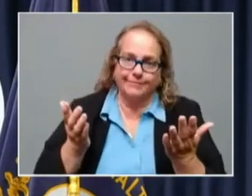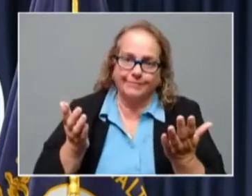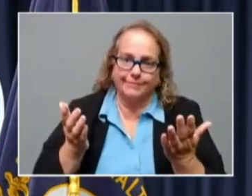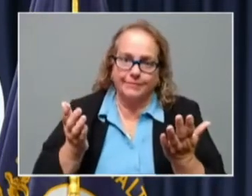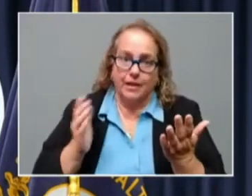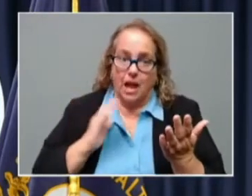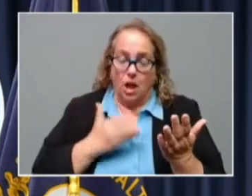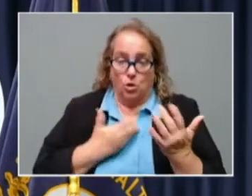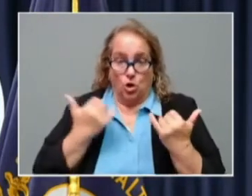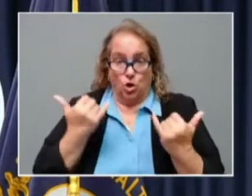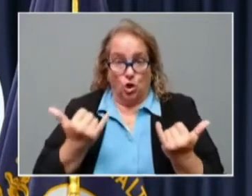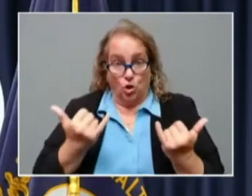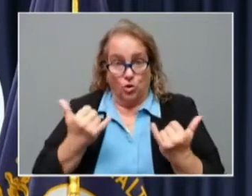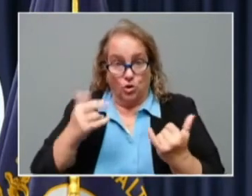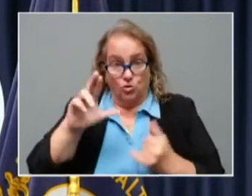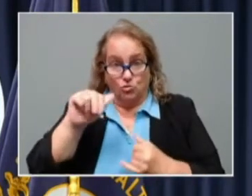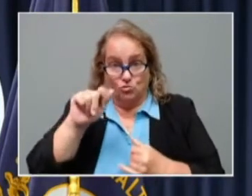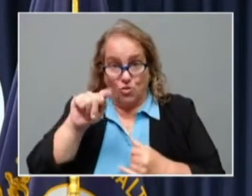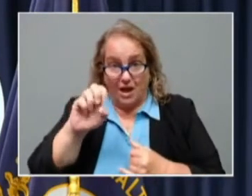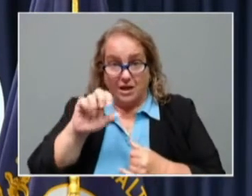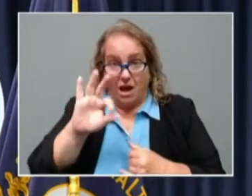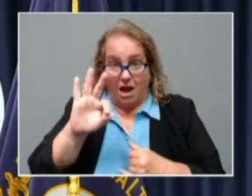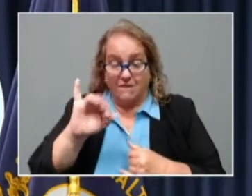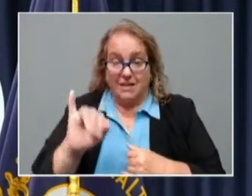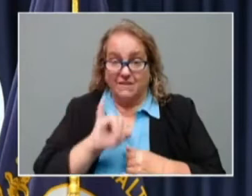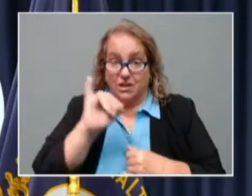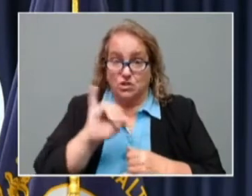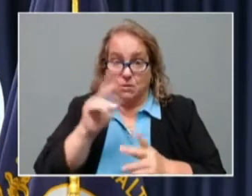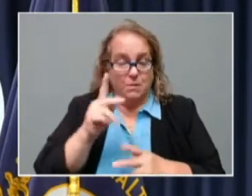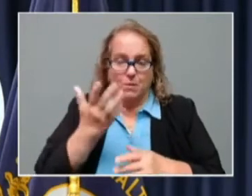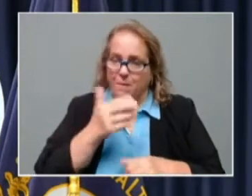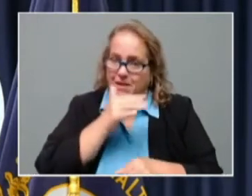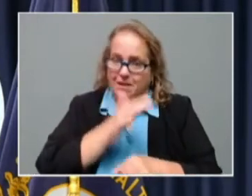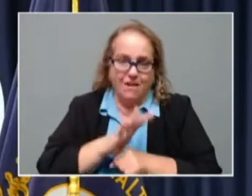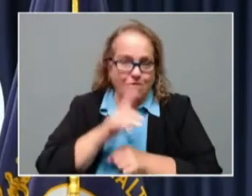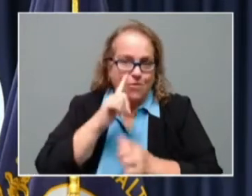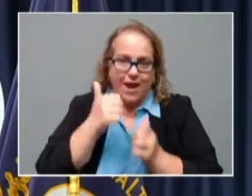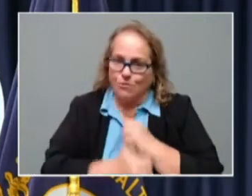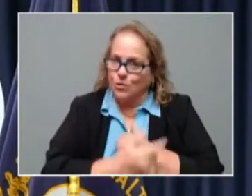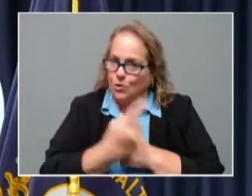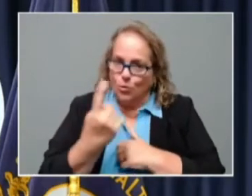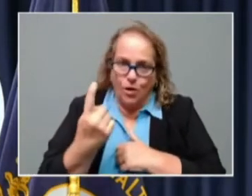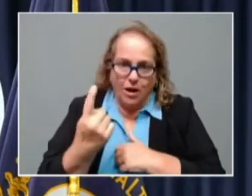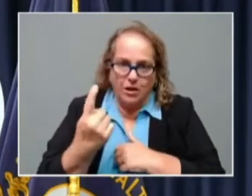everybody. But I did want to give credit um to our folks are hospital